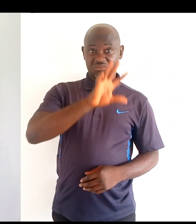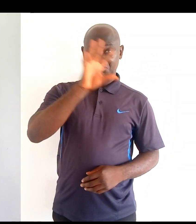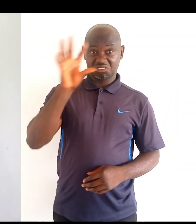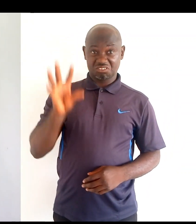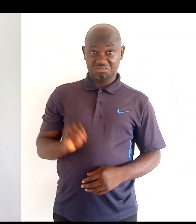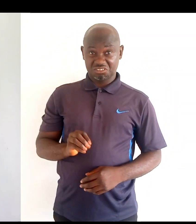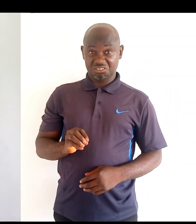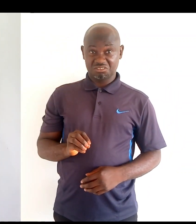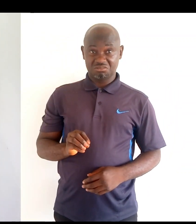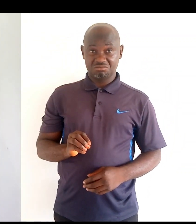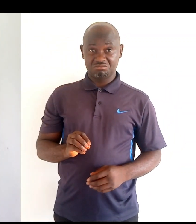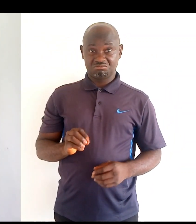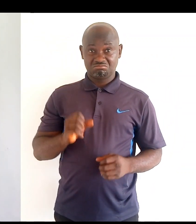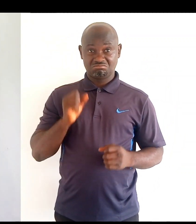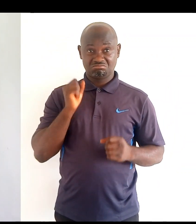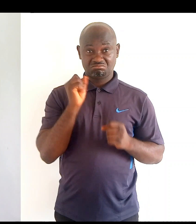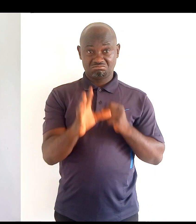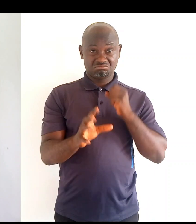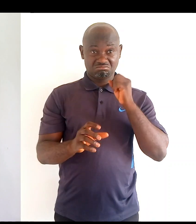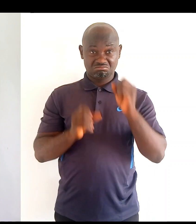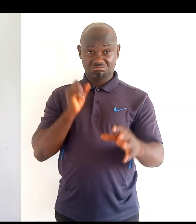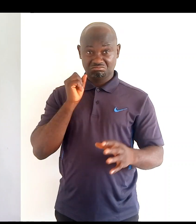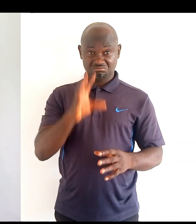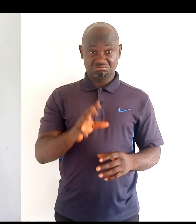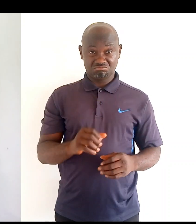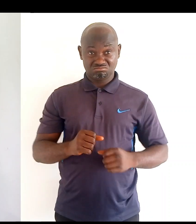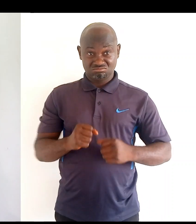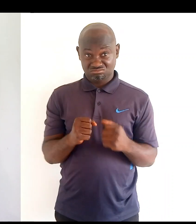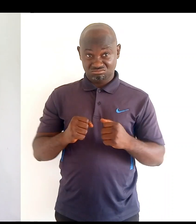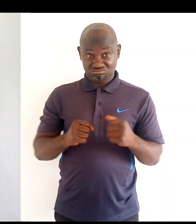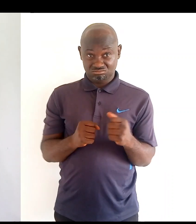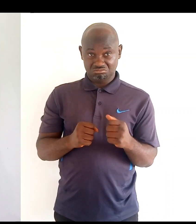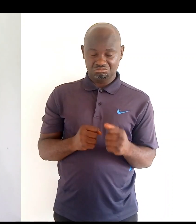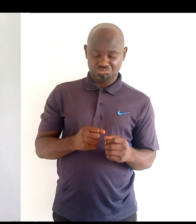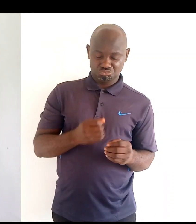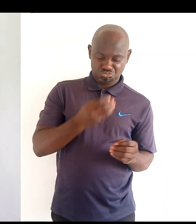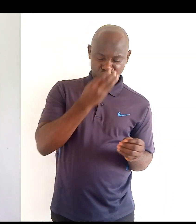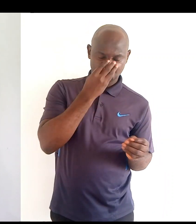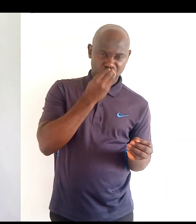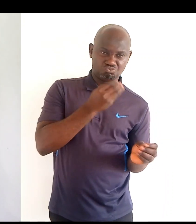which is the indigenous sign language in their community, go to school and they are immediately